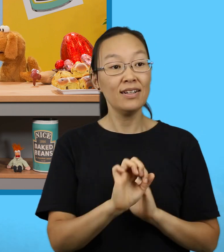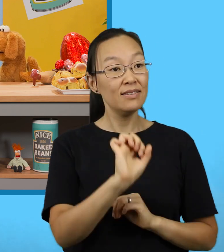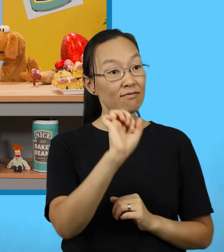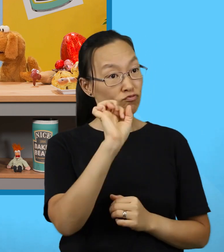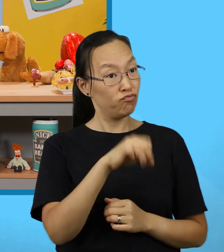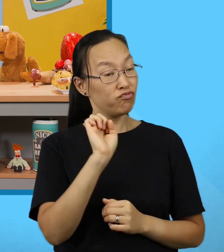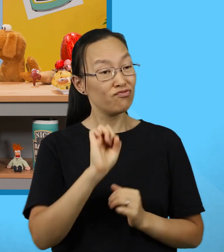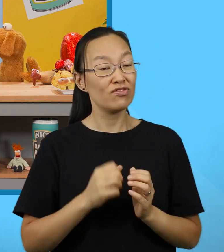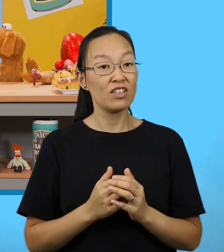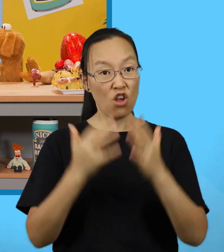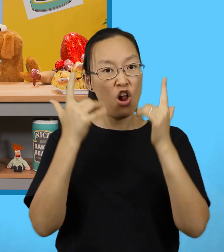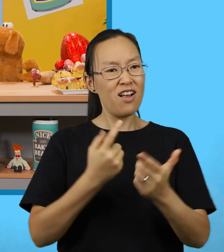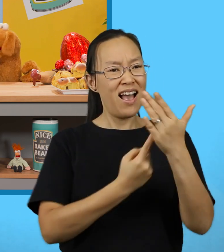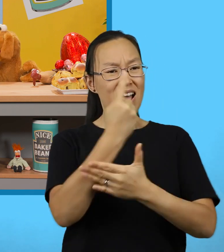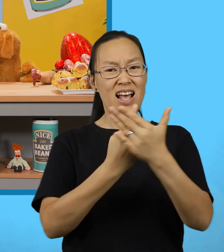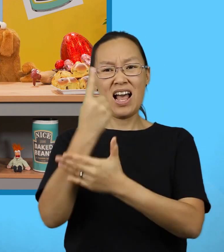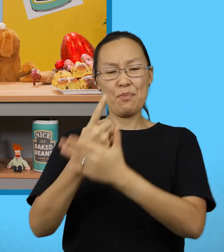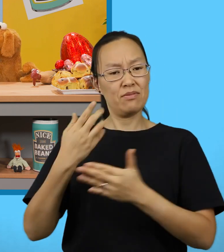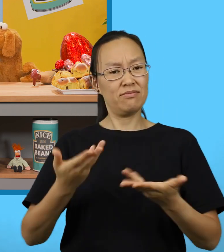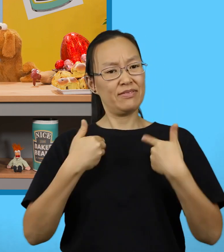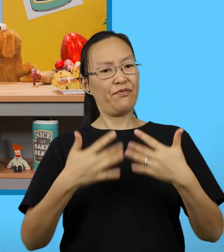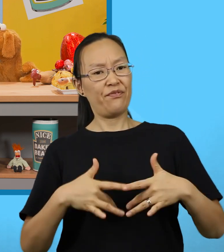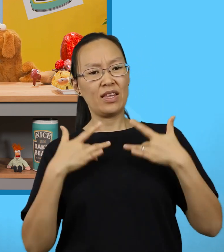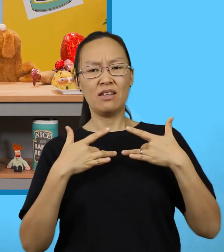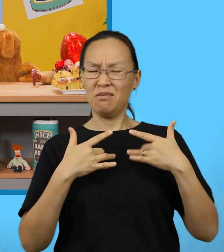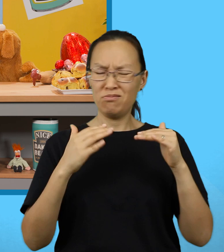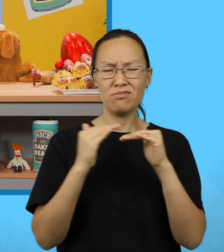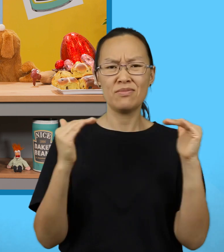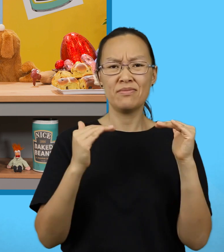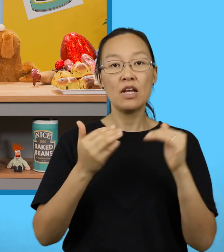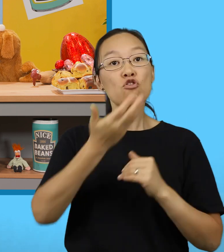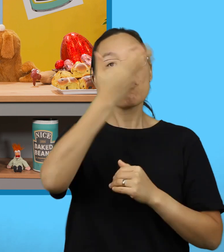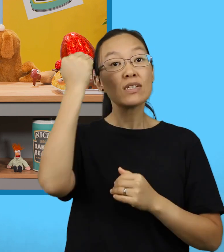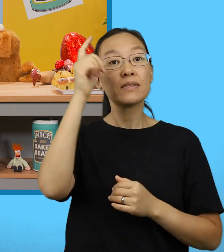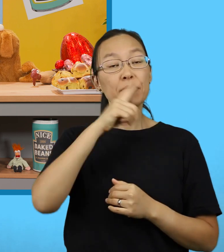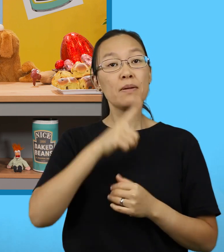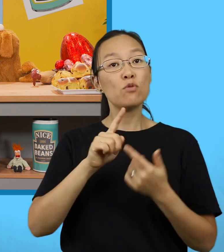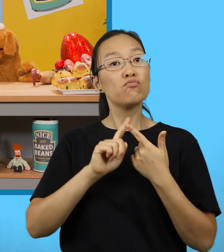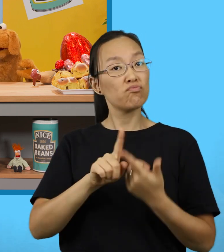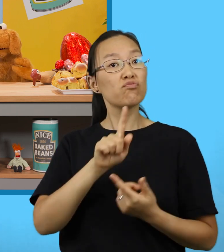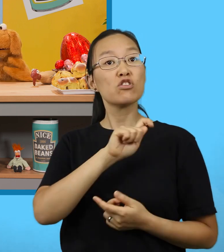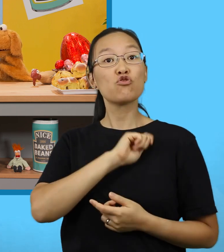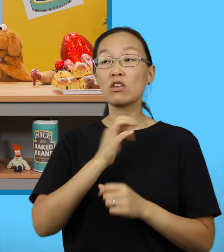that make us say "it's not fair". Yeah. Christians keep trusting God and keep Easter in sight. Oh.